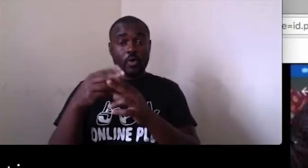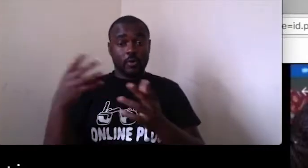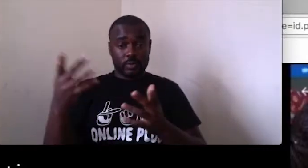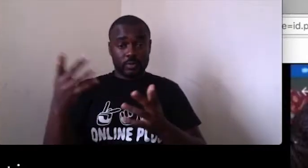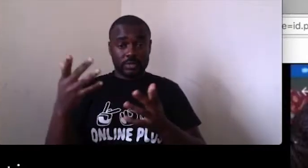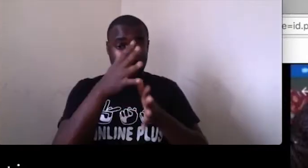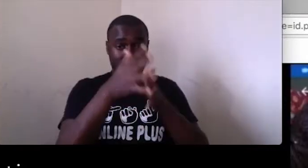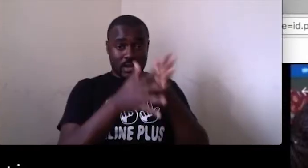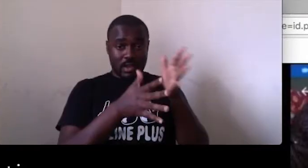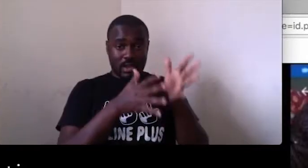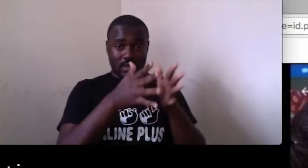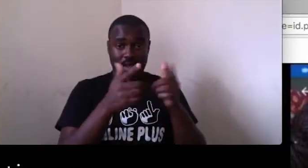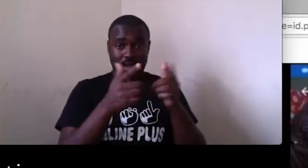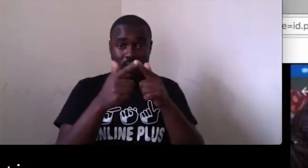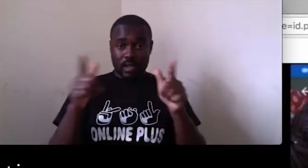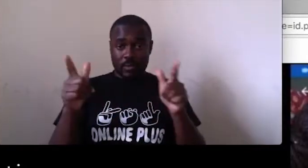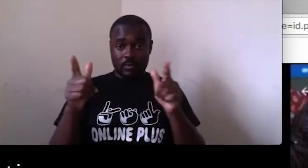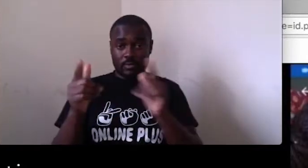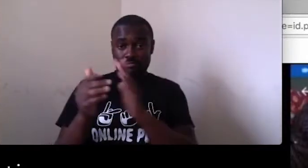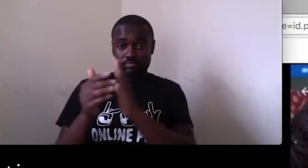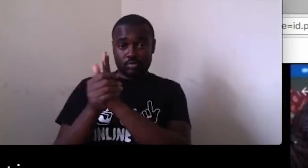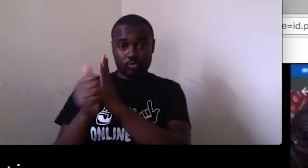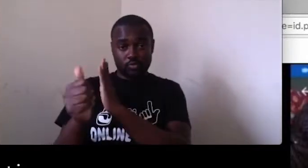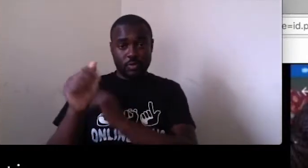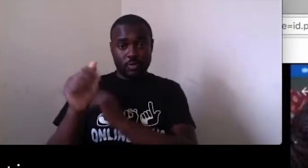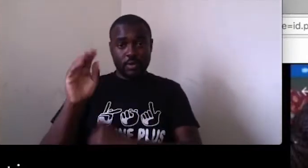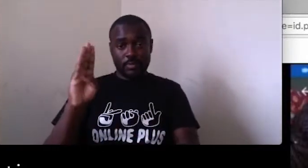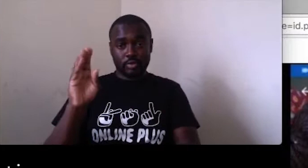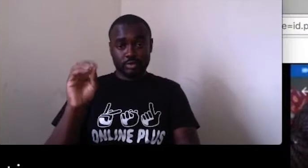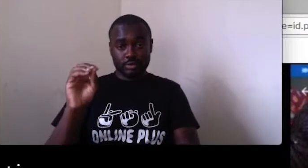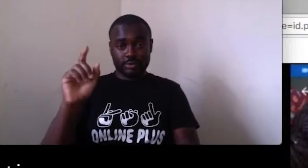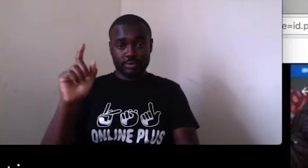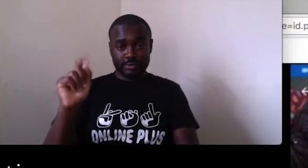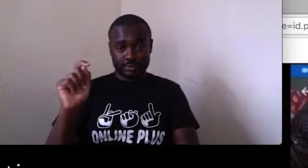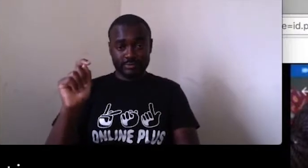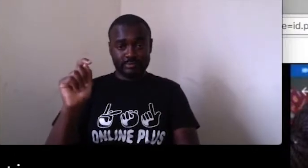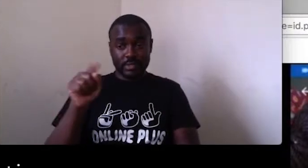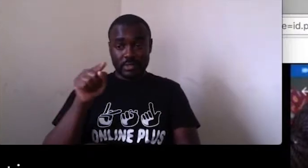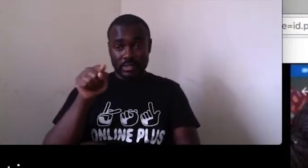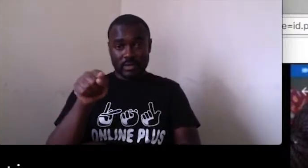This demo is on Sign Language Dictionary Bot